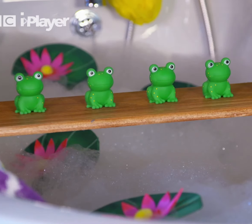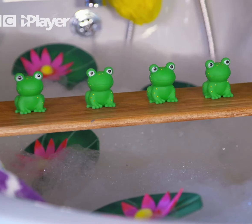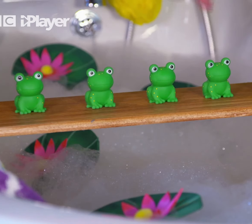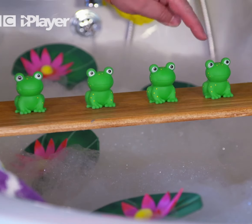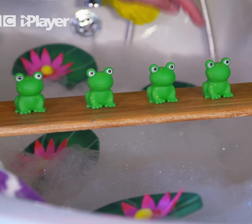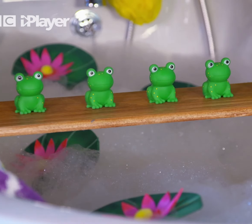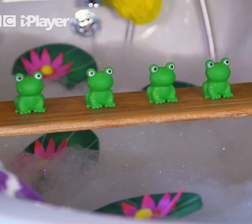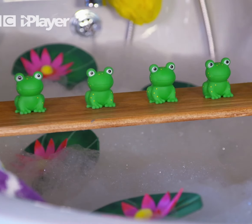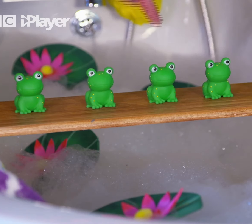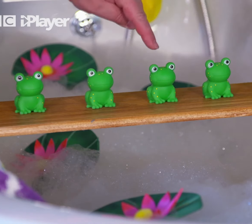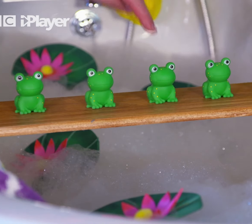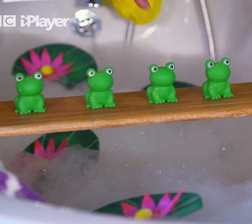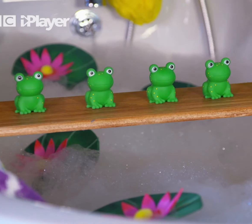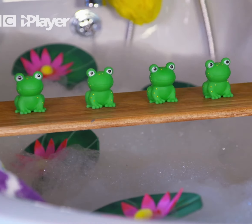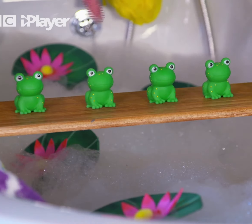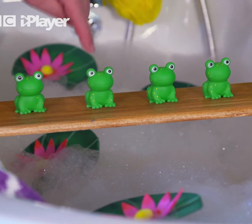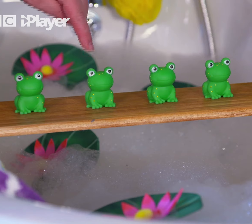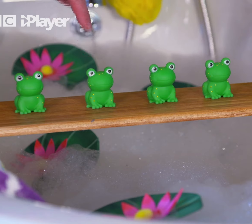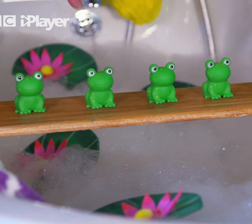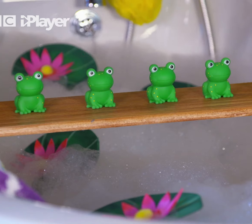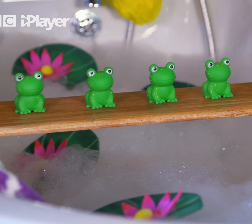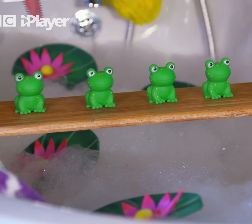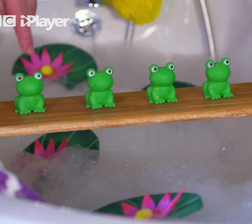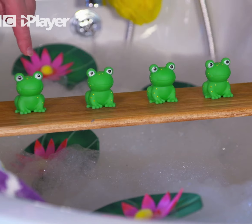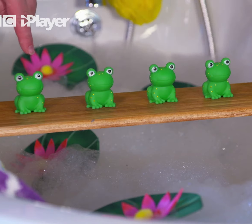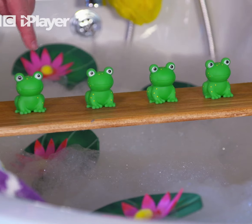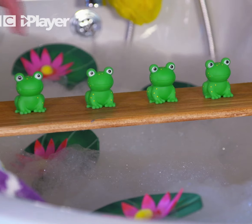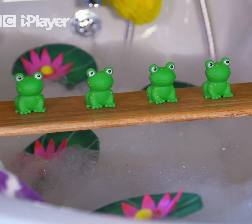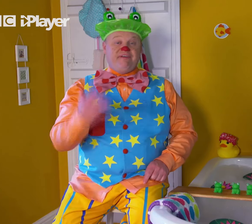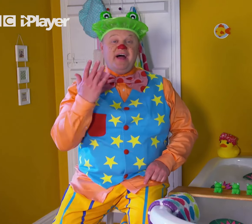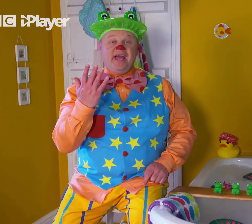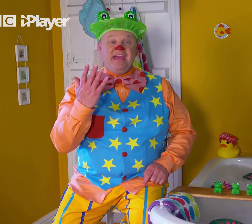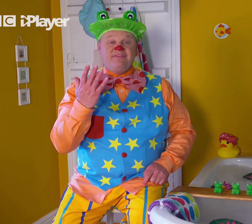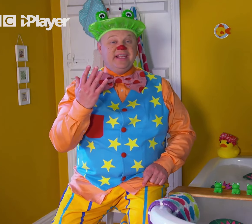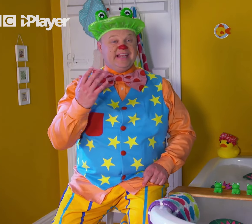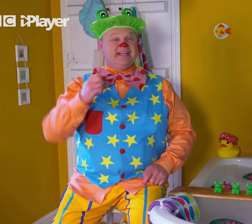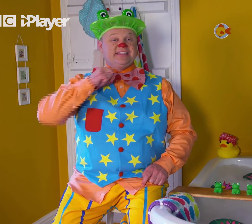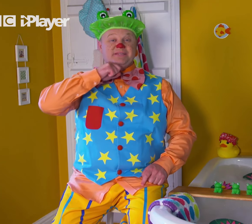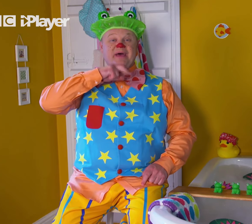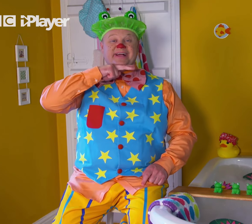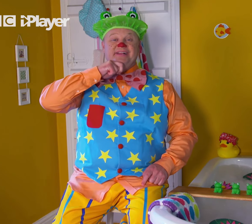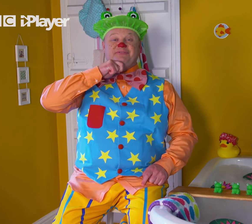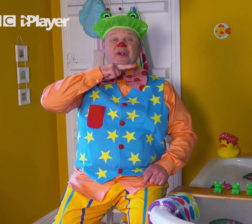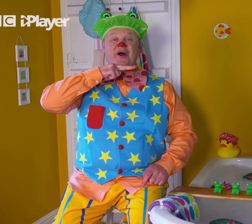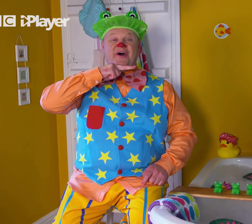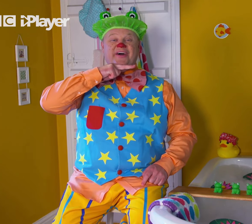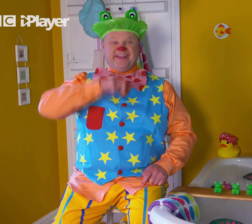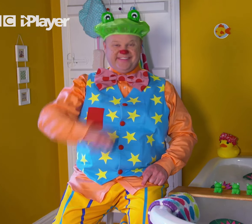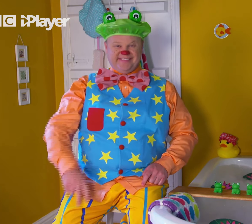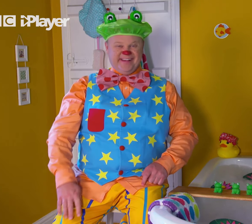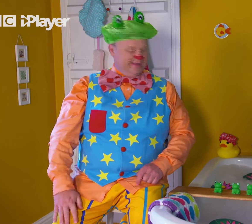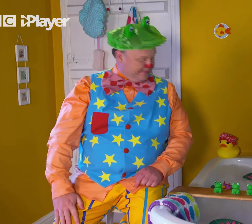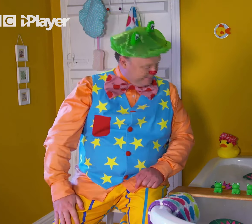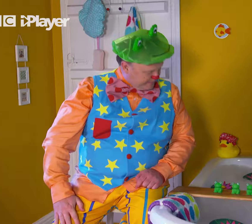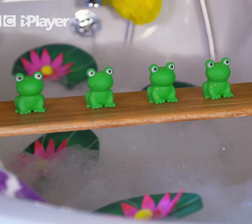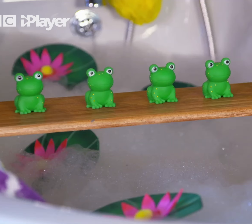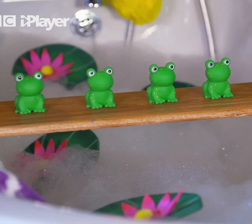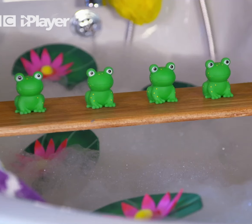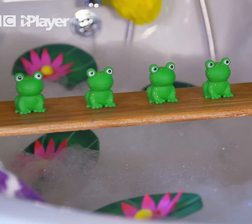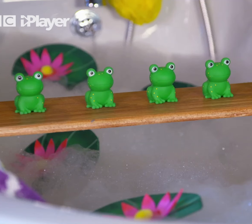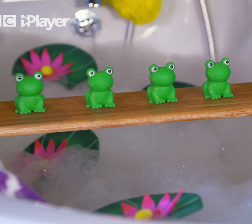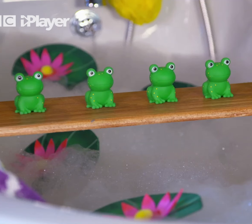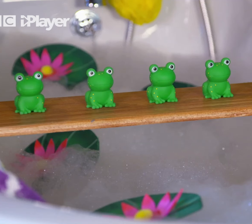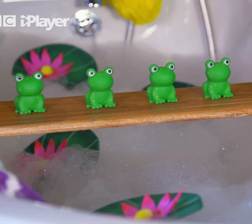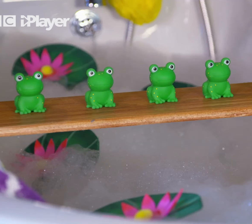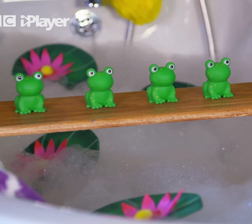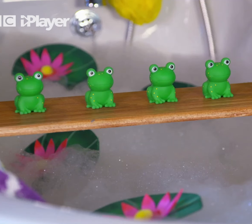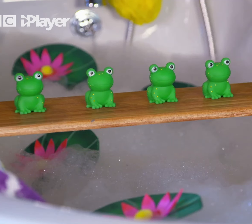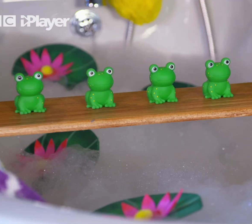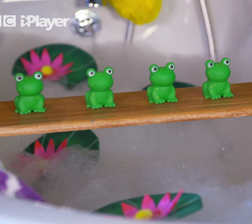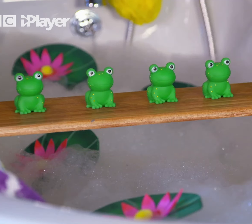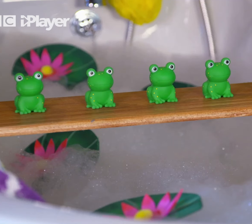one two three four five five little speckled frogs do you know a song about speckled frogs mr tumble